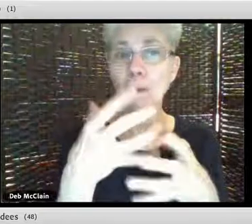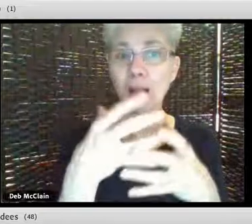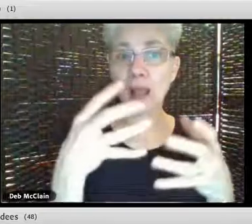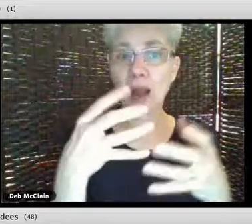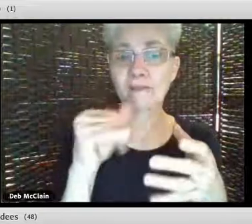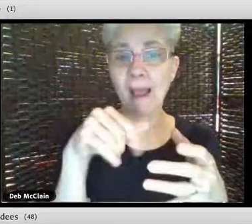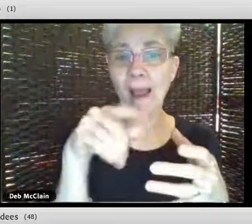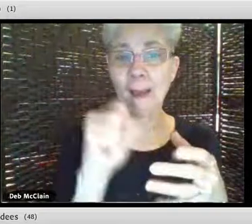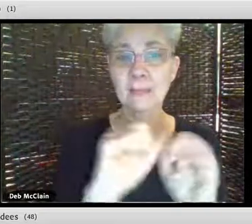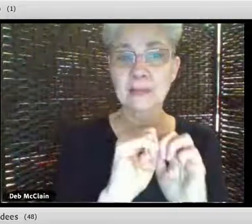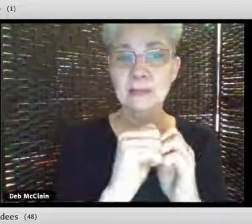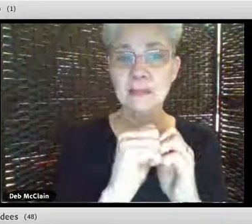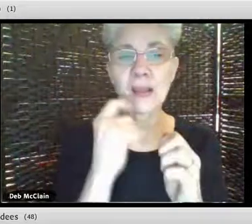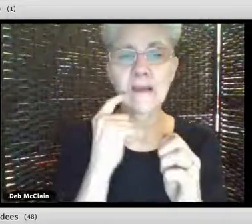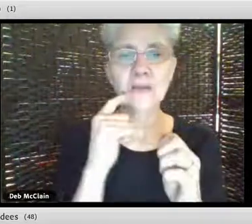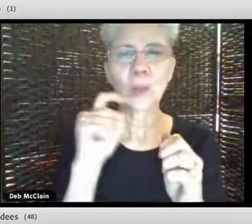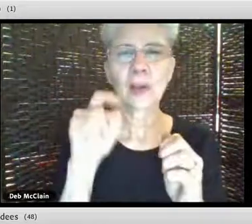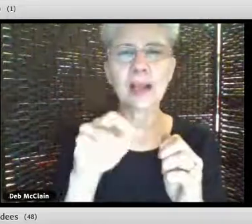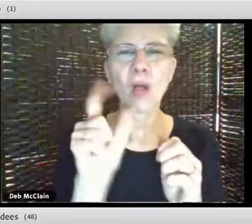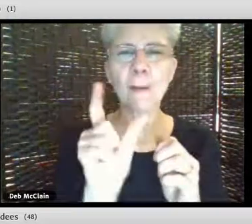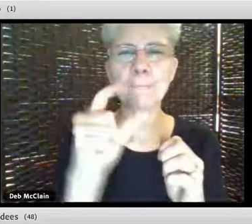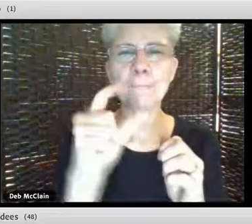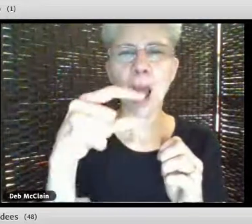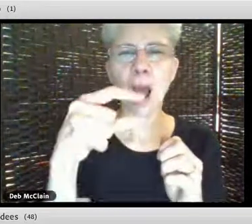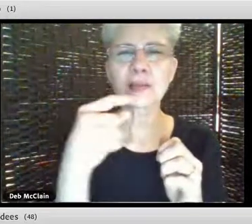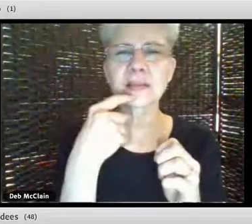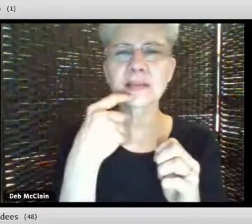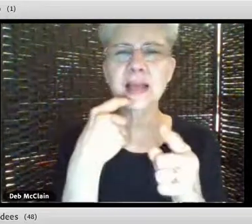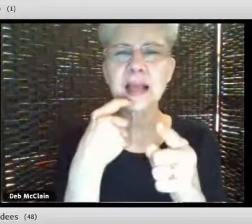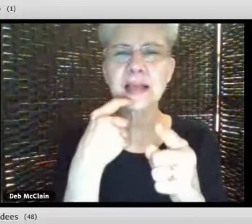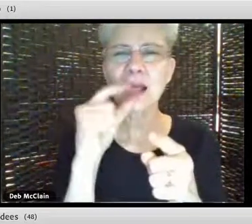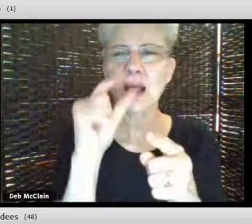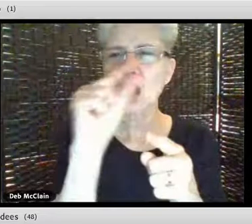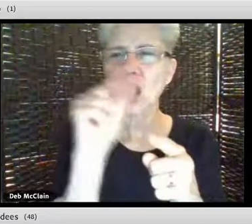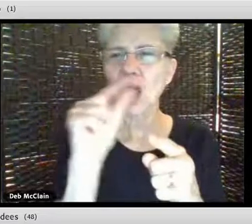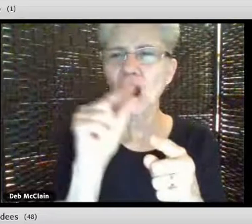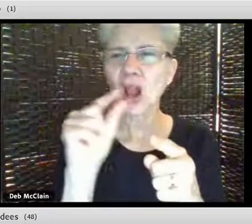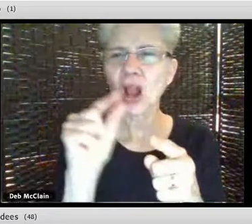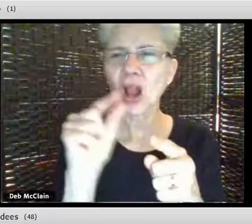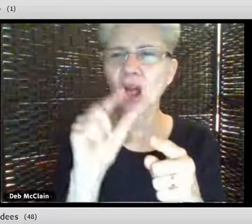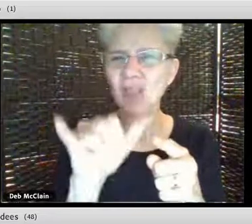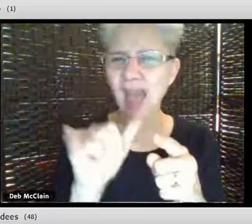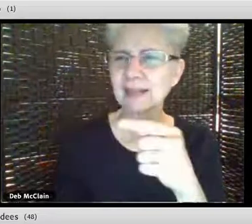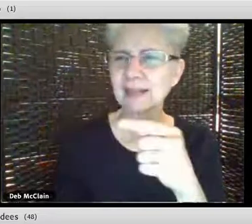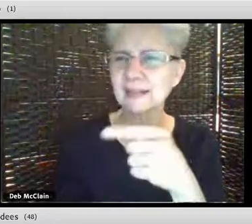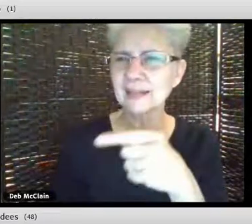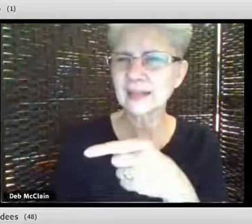that you can get to a bunch of apps is if you click on this little box here that has kind of, like, a little grid,